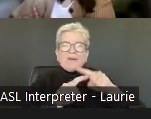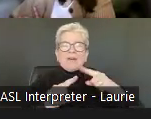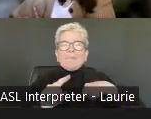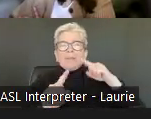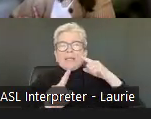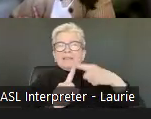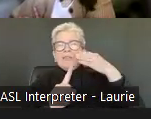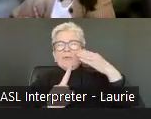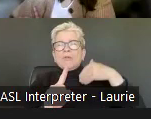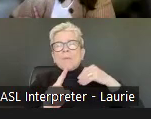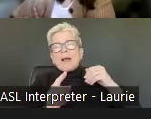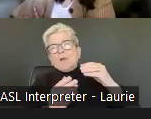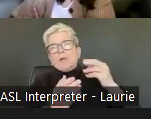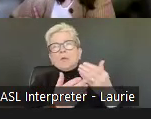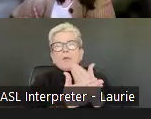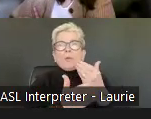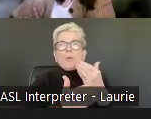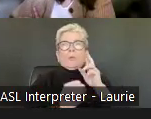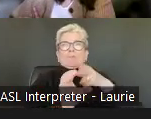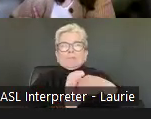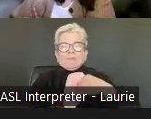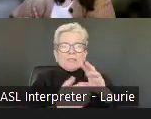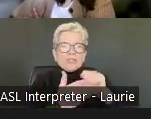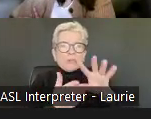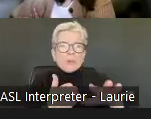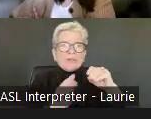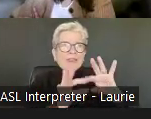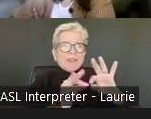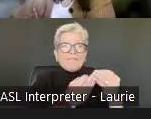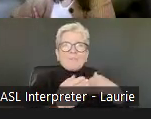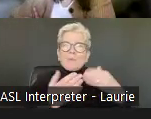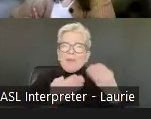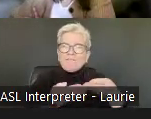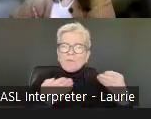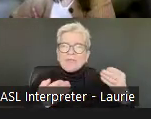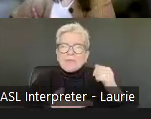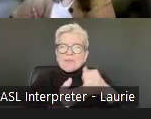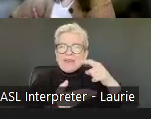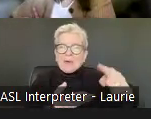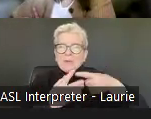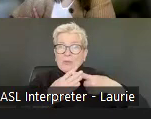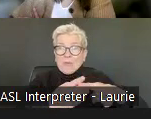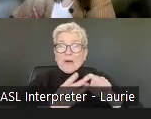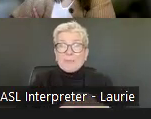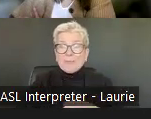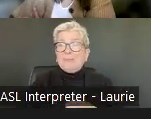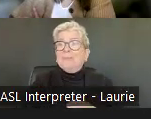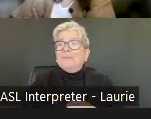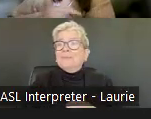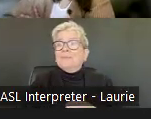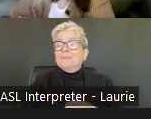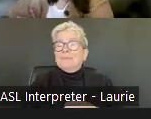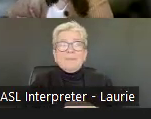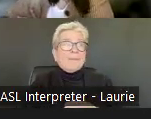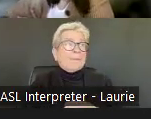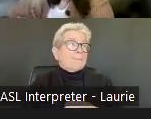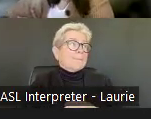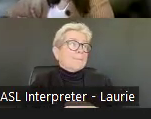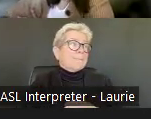their families; and we have some resources that'll help you get started. I'm joined today